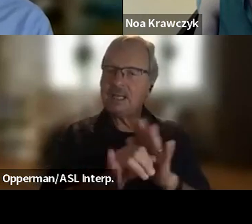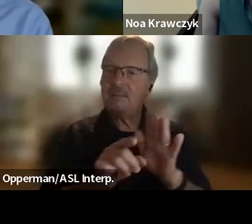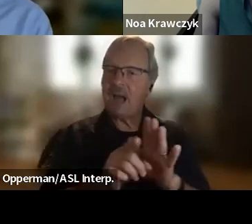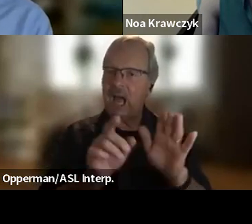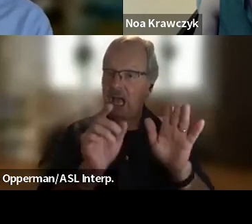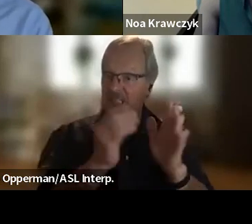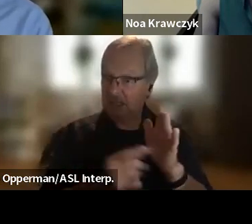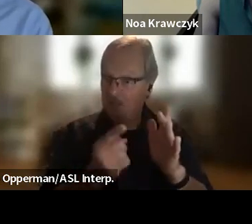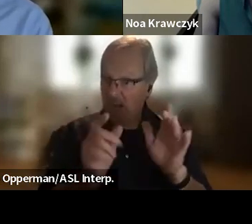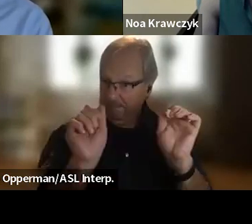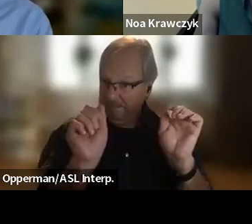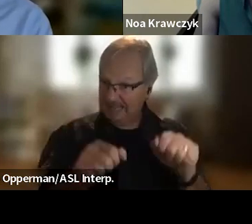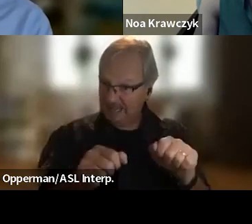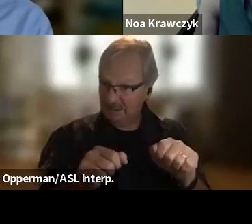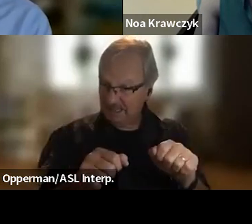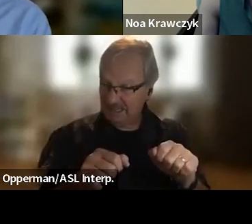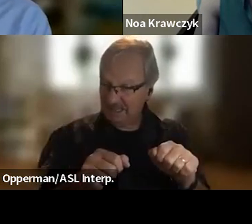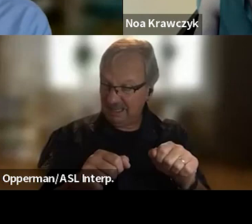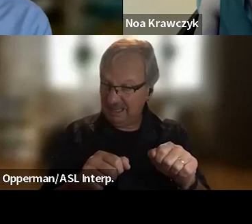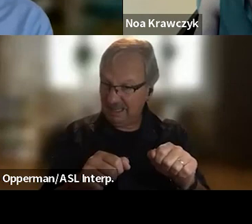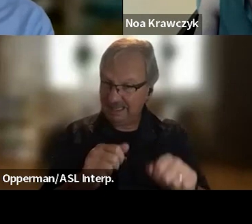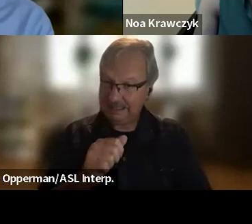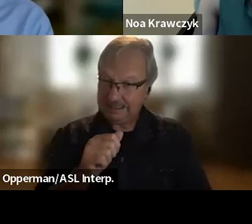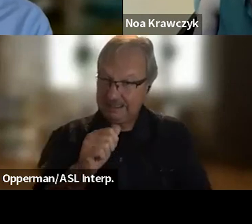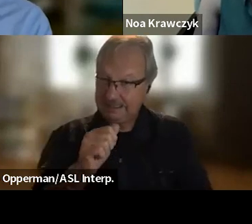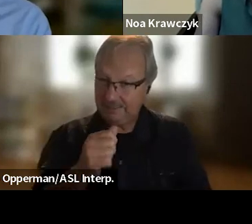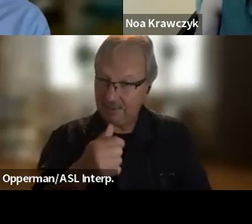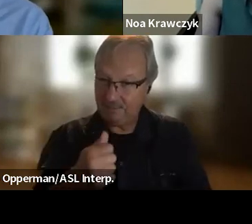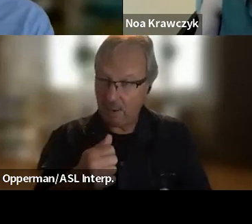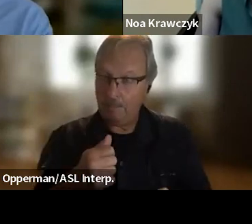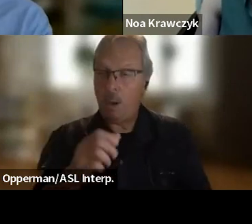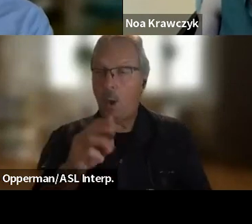could be suffering from withdrawal or something over time.